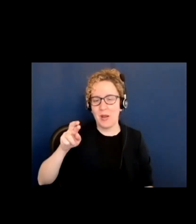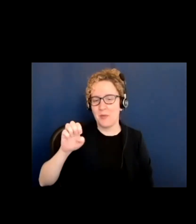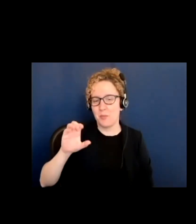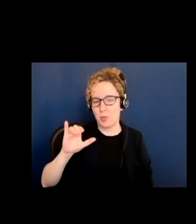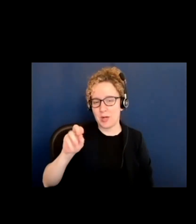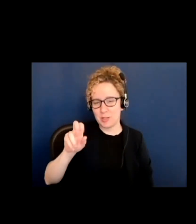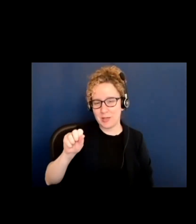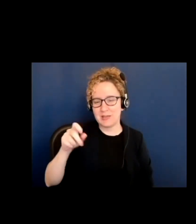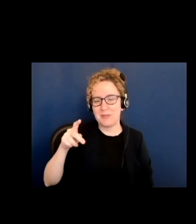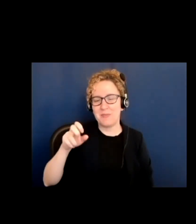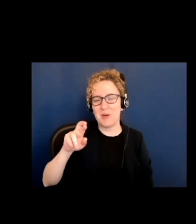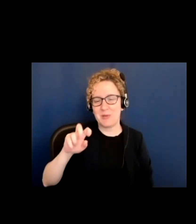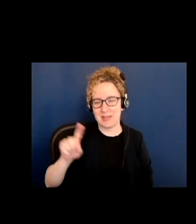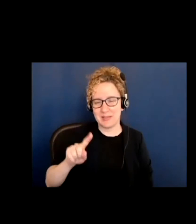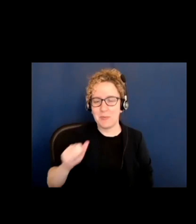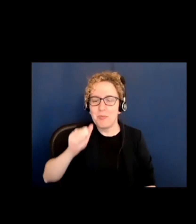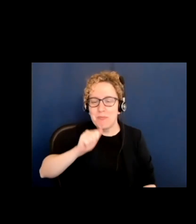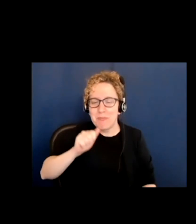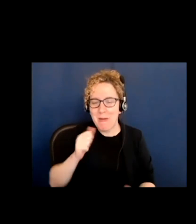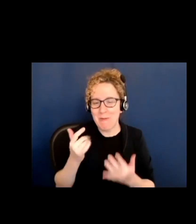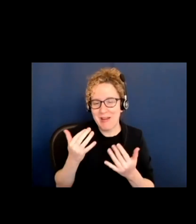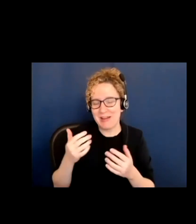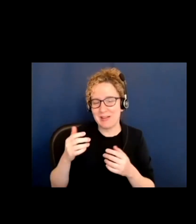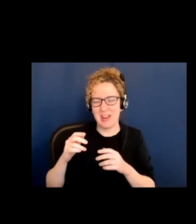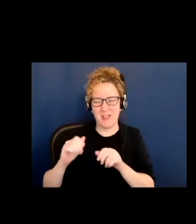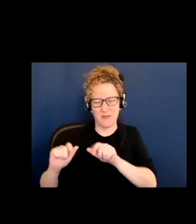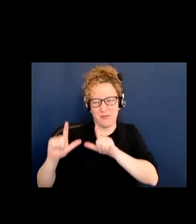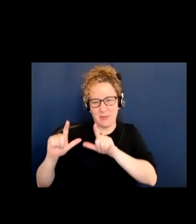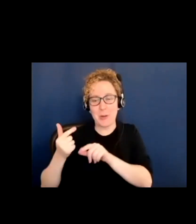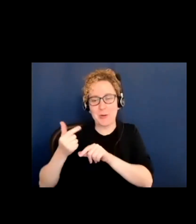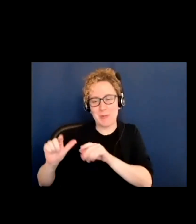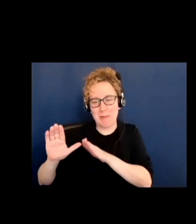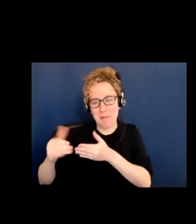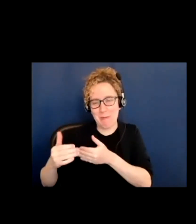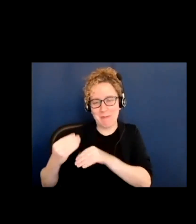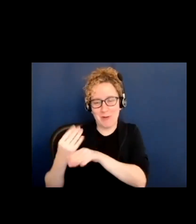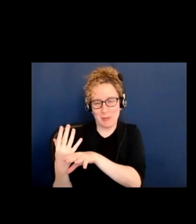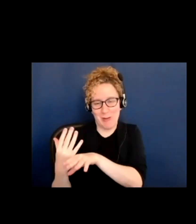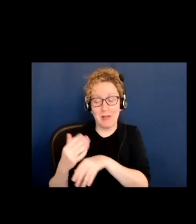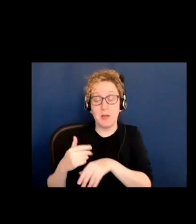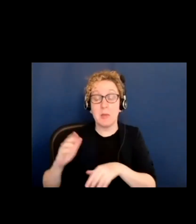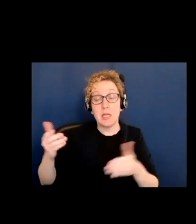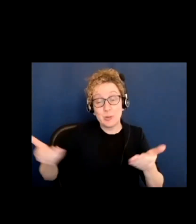waiting in the green room. I want to introduce her before she takes the stage.